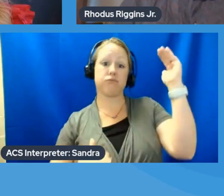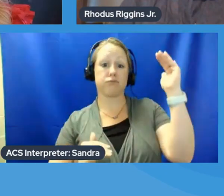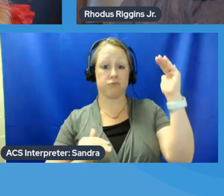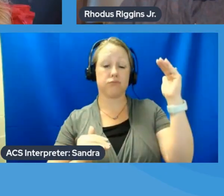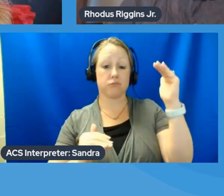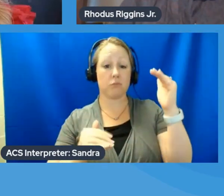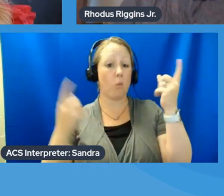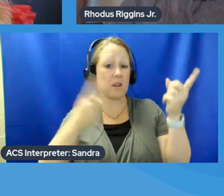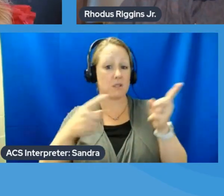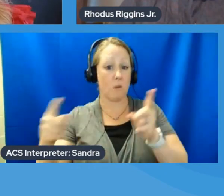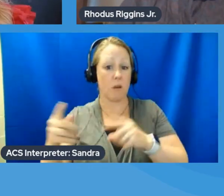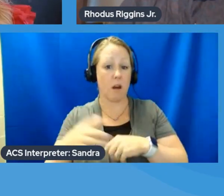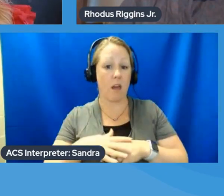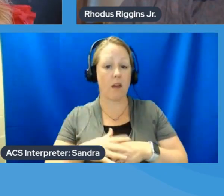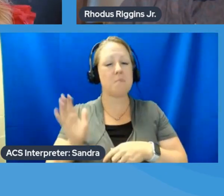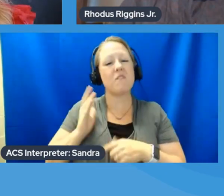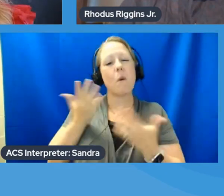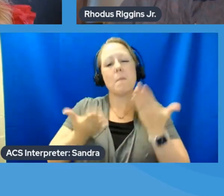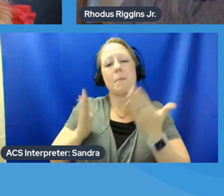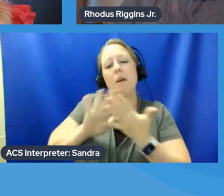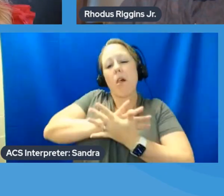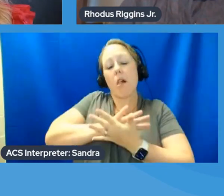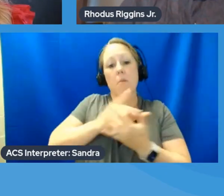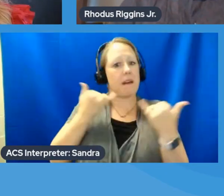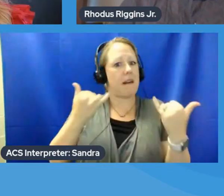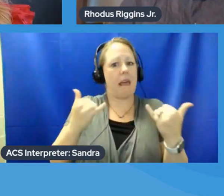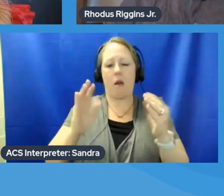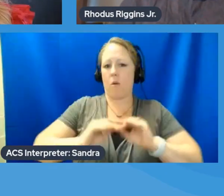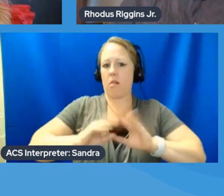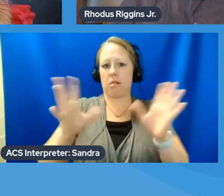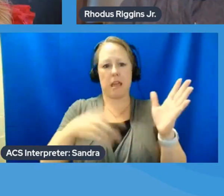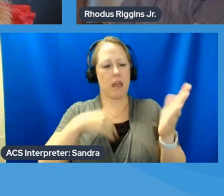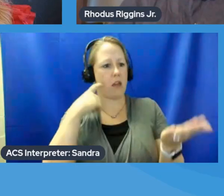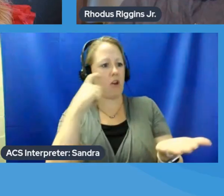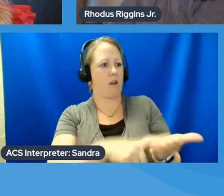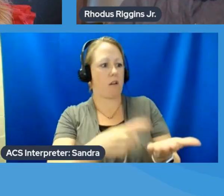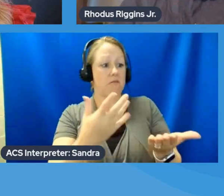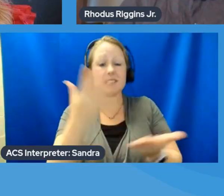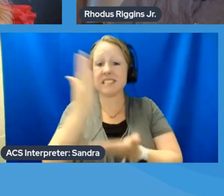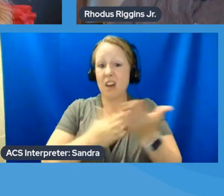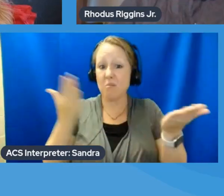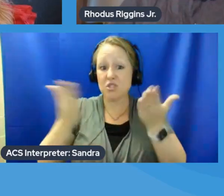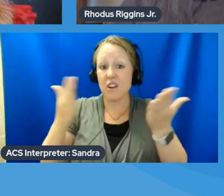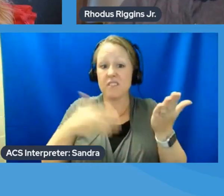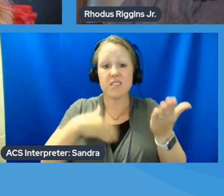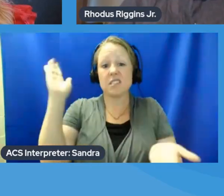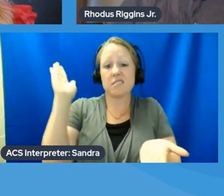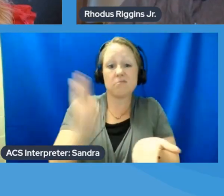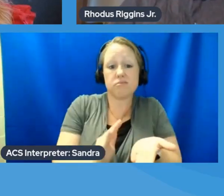have services and learning experiences reduce, or just totally cut. And the adults in their lives